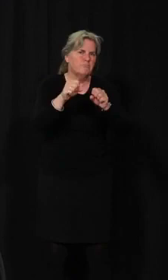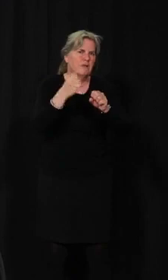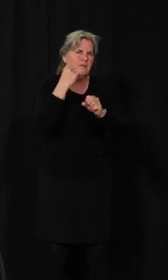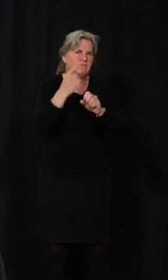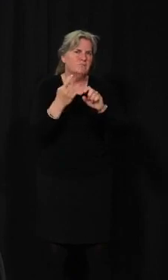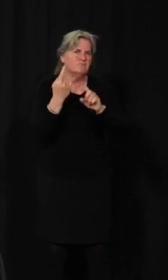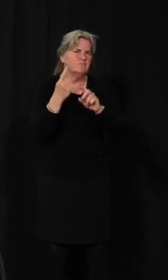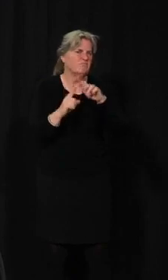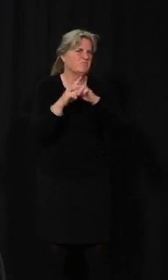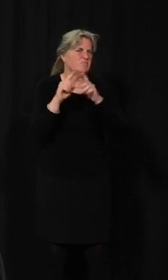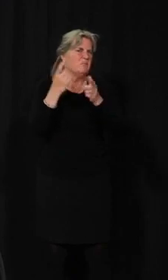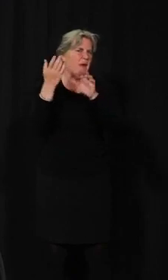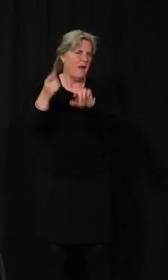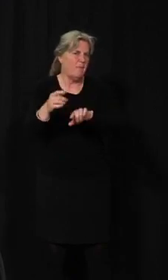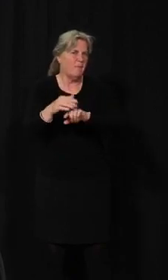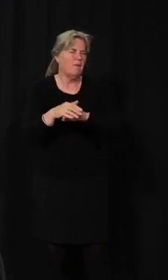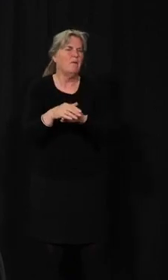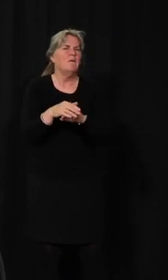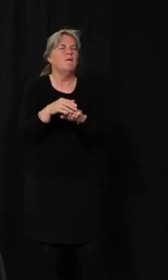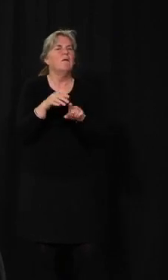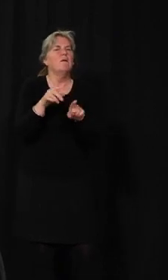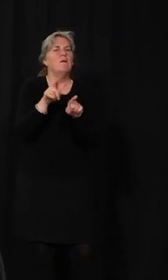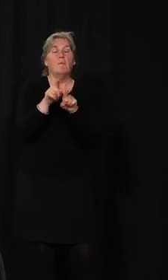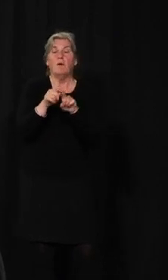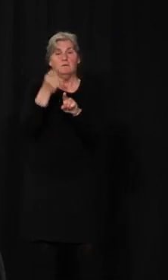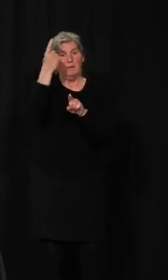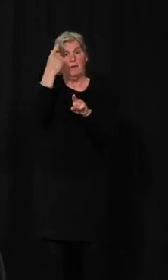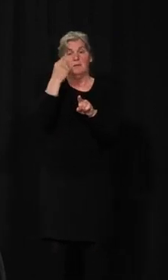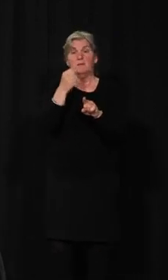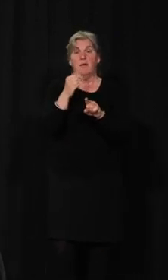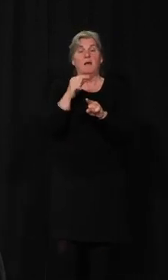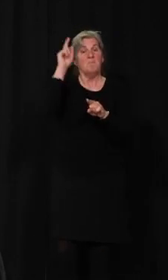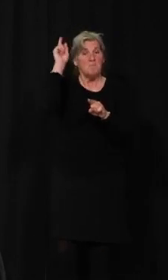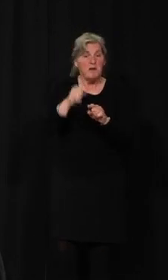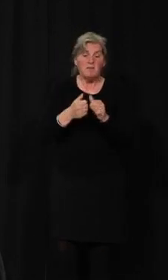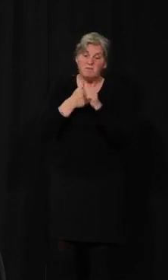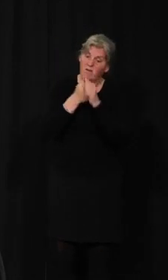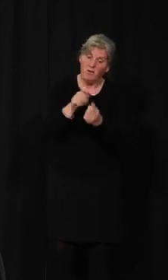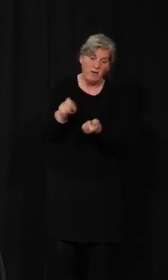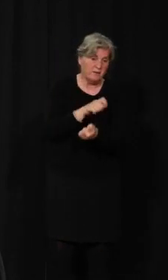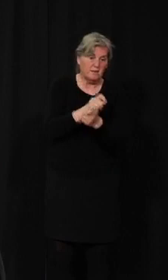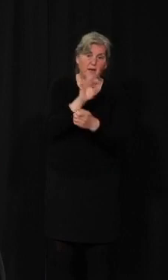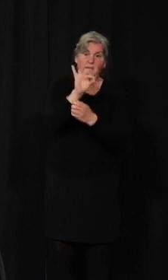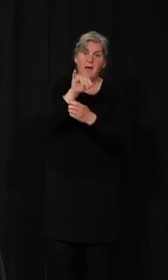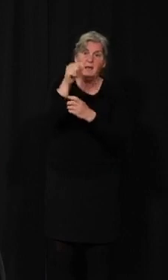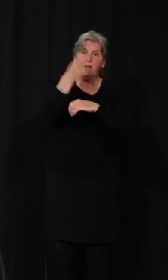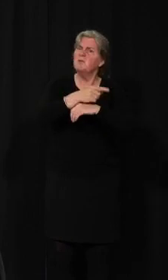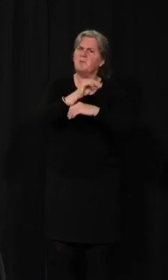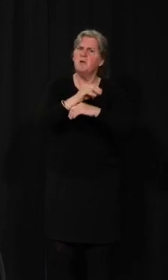Knowing full well that it can ao be terminated earlier than 90 days.